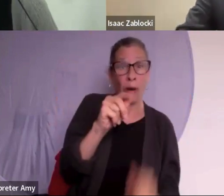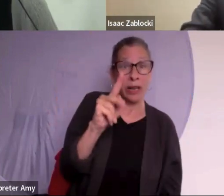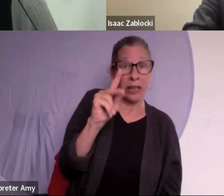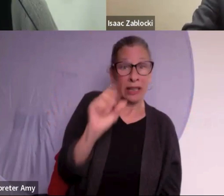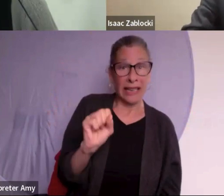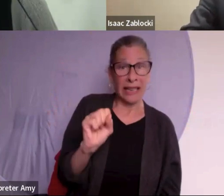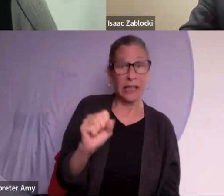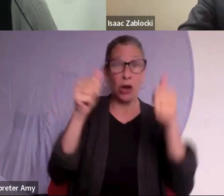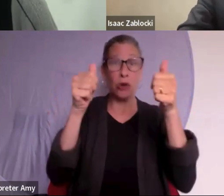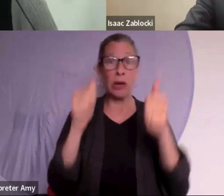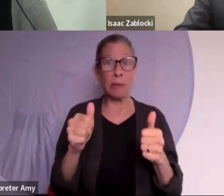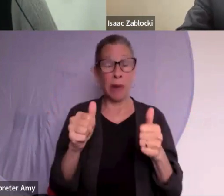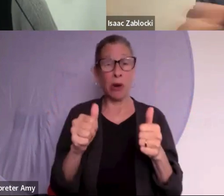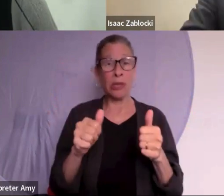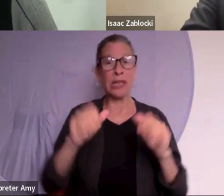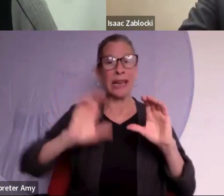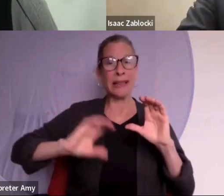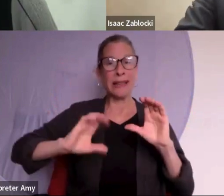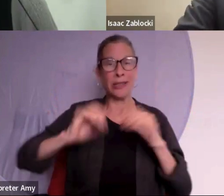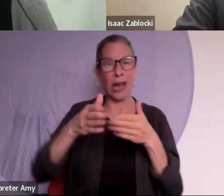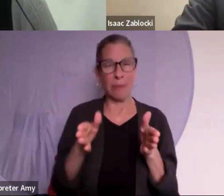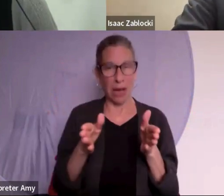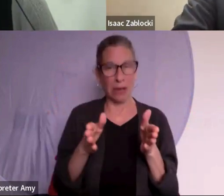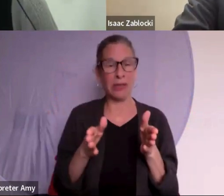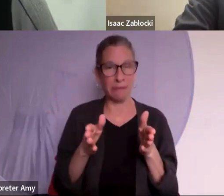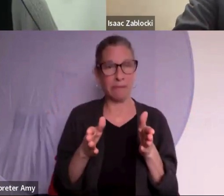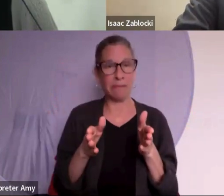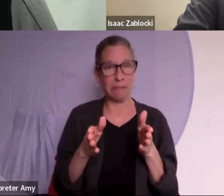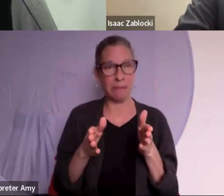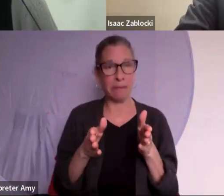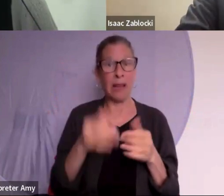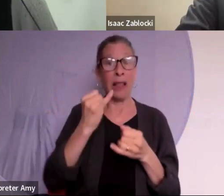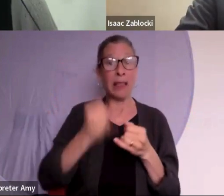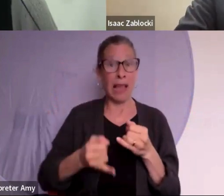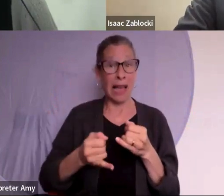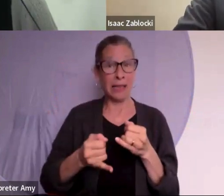information into the chat. And lastly, if you are experiencing